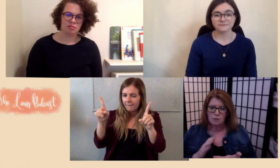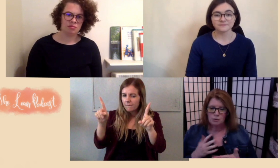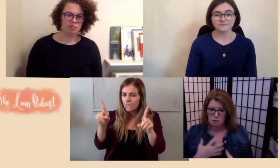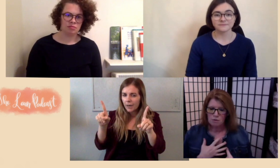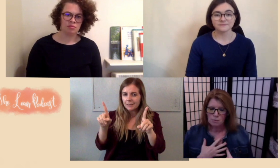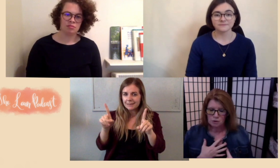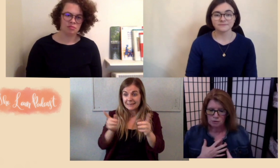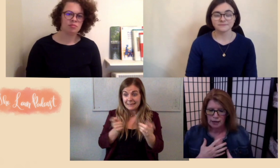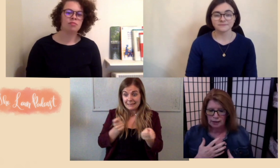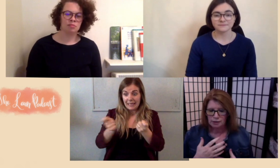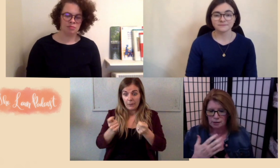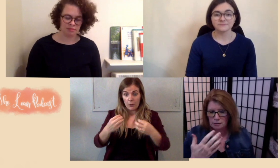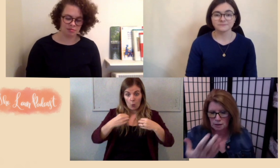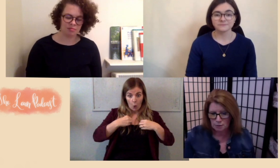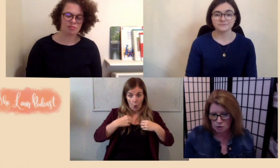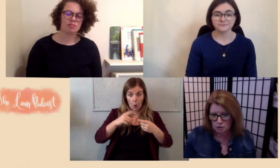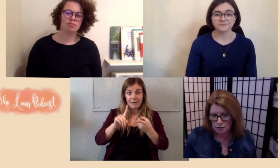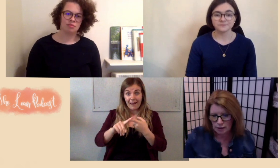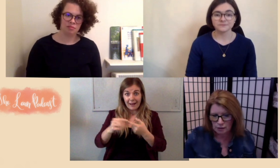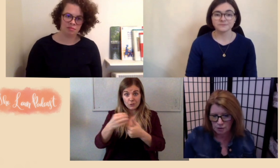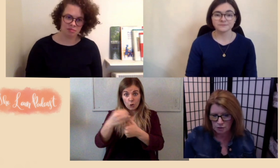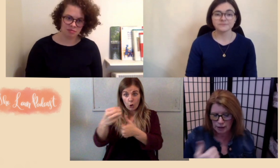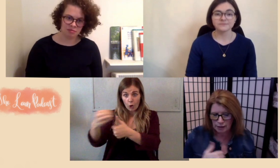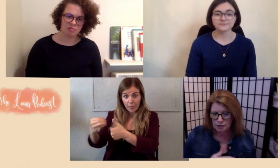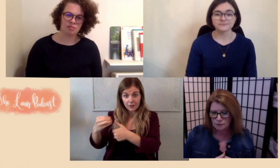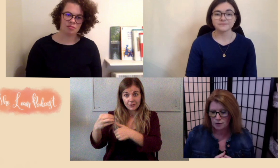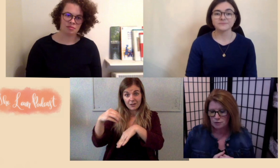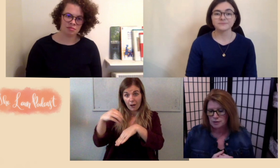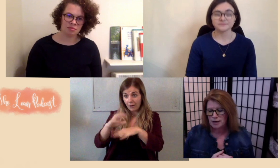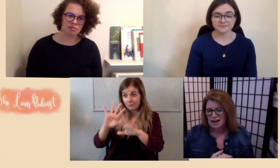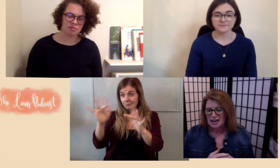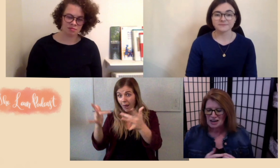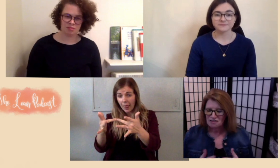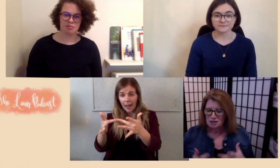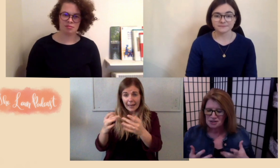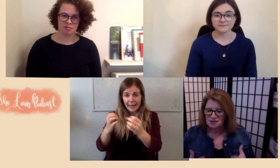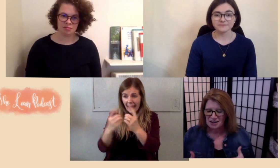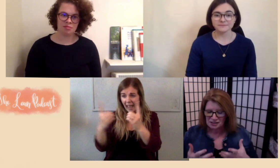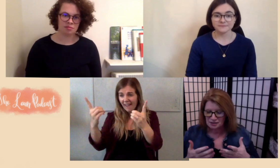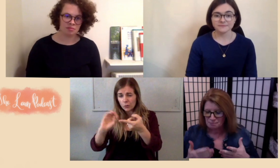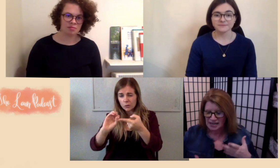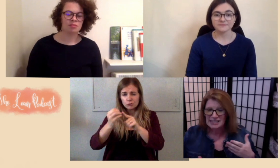and everybody trying to maintain some sense of decorum at the same time, and productivity as well.